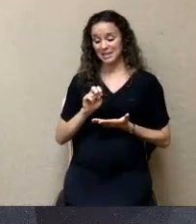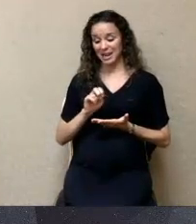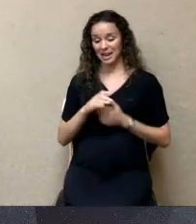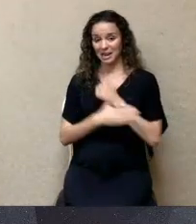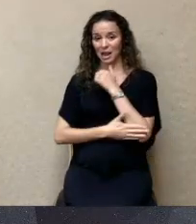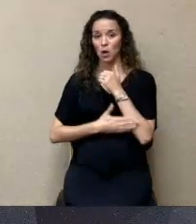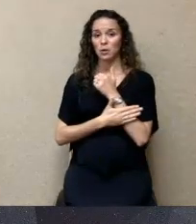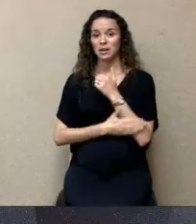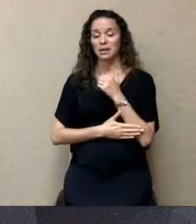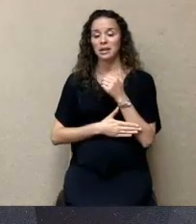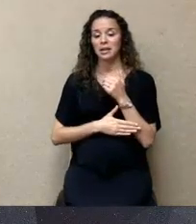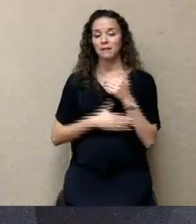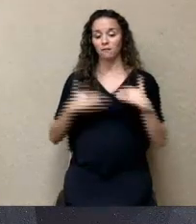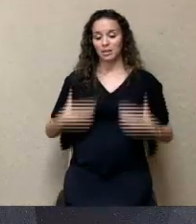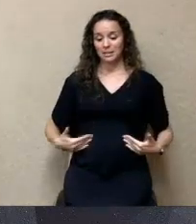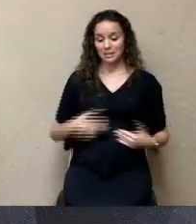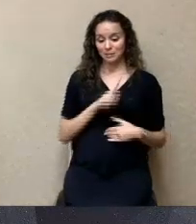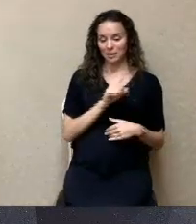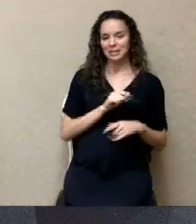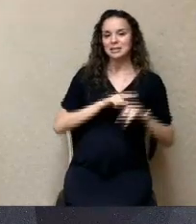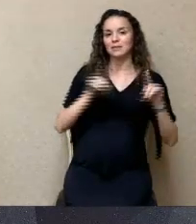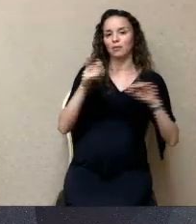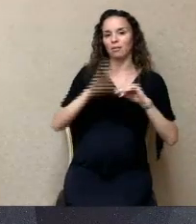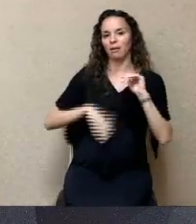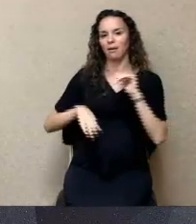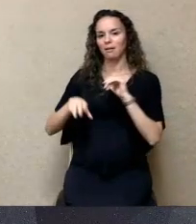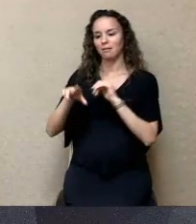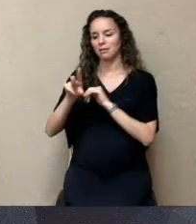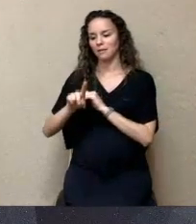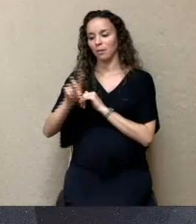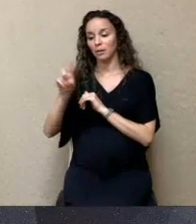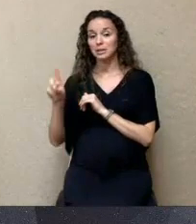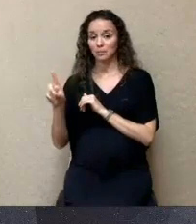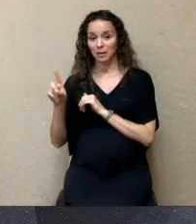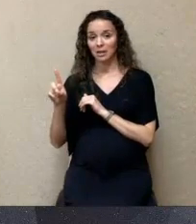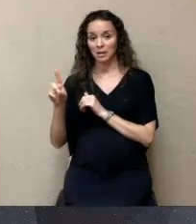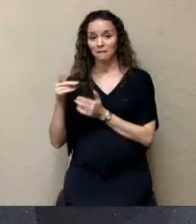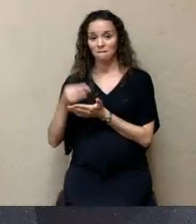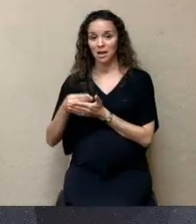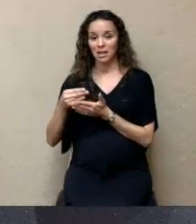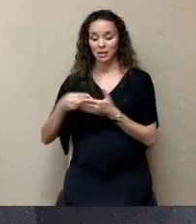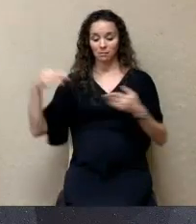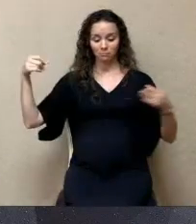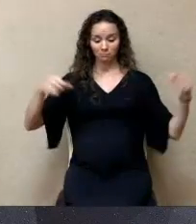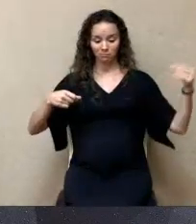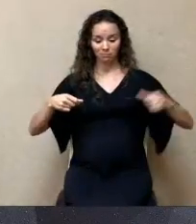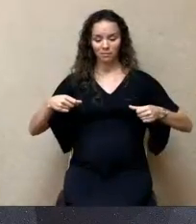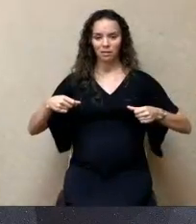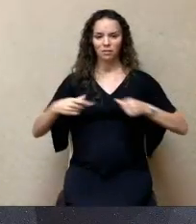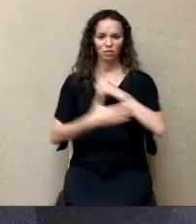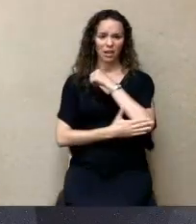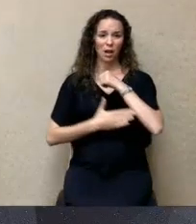disability funding versus developmental disability funding through the state, through the county, with